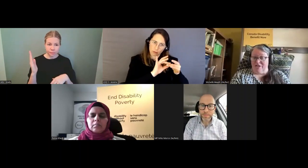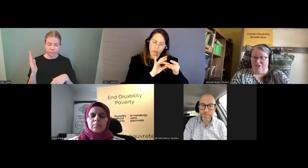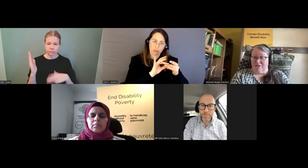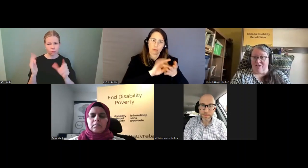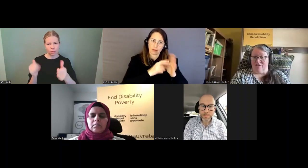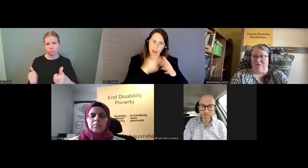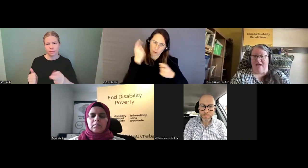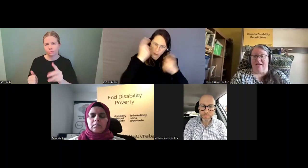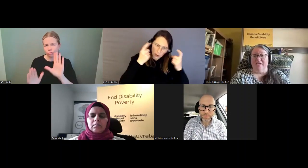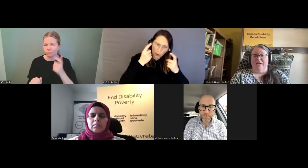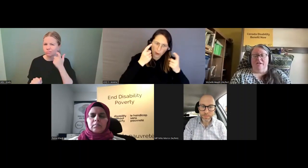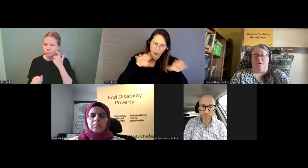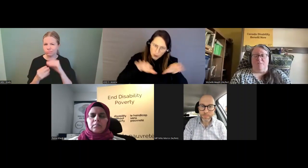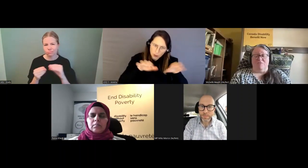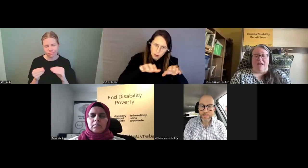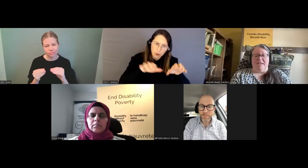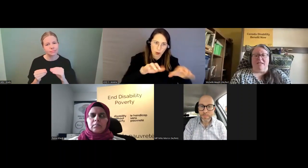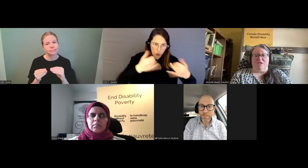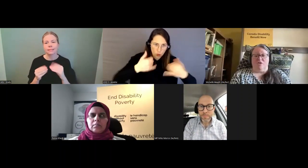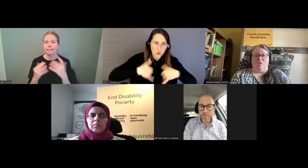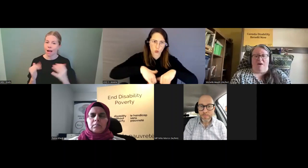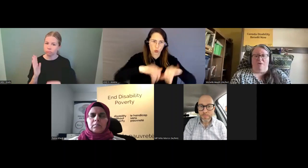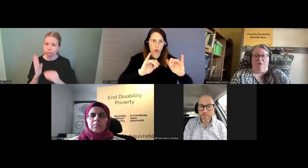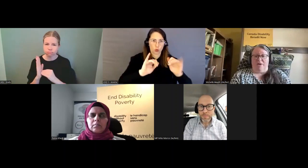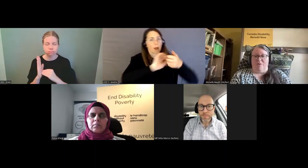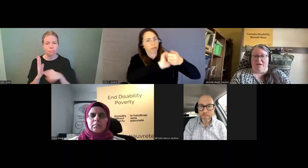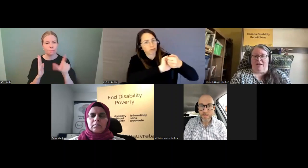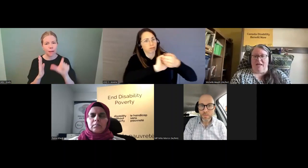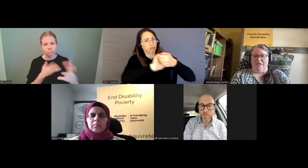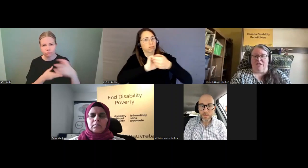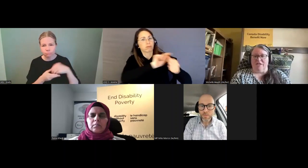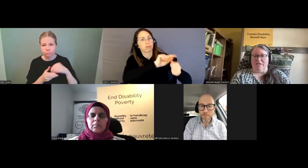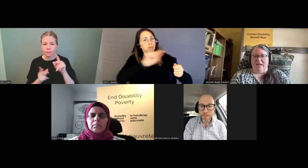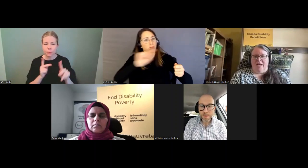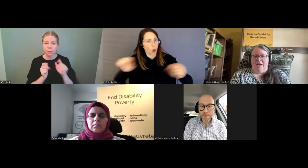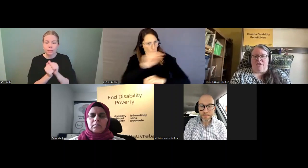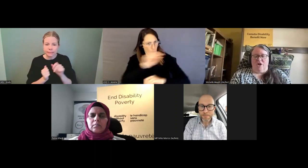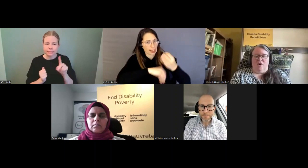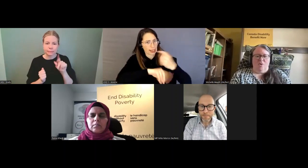AS YOU SAID, TO BE READY TO DO THAT WORK IN REGULATIONS.